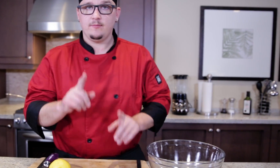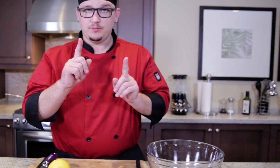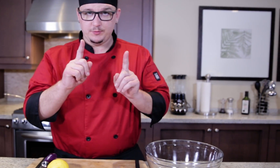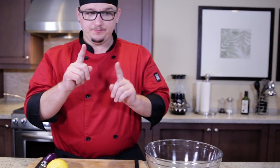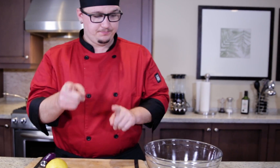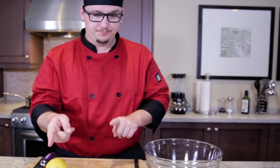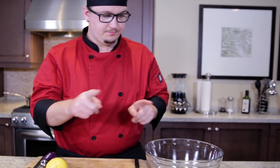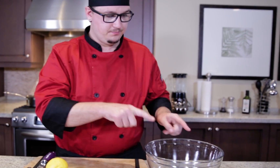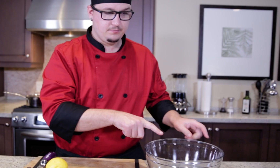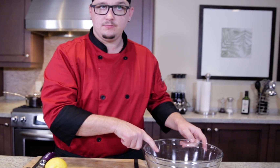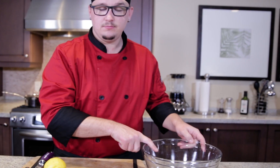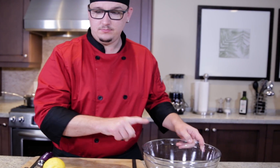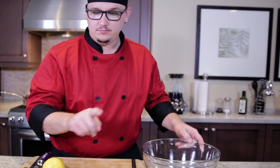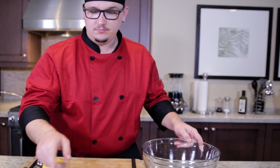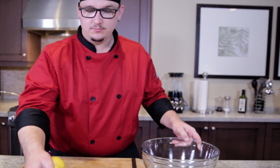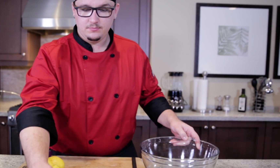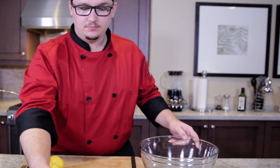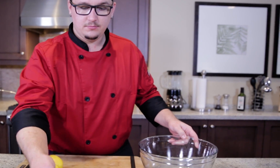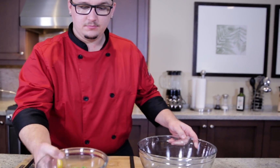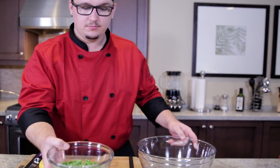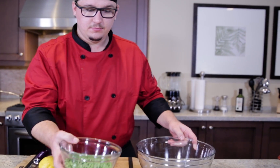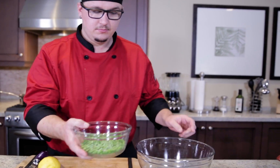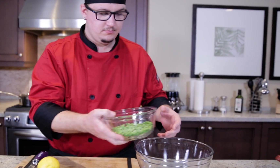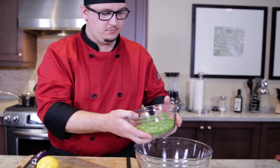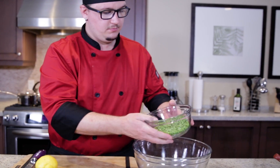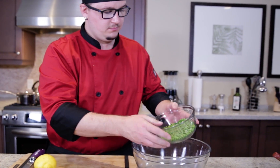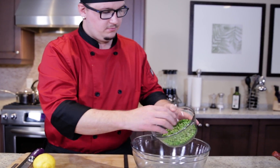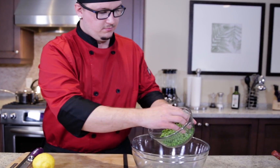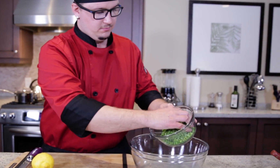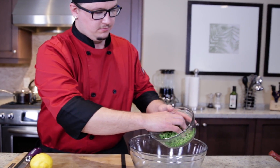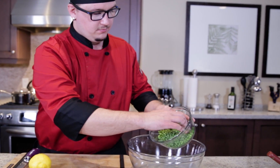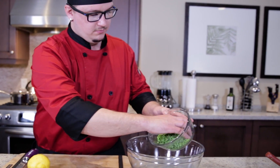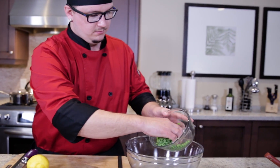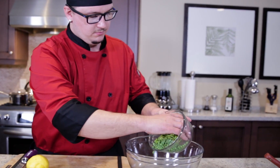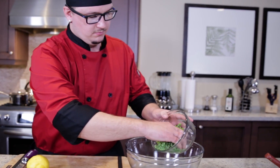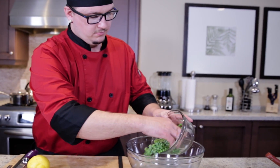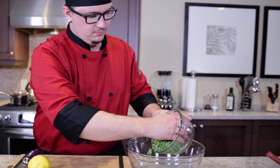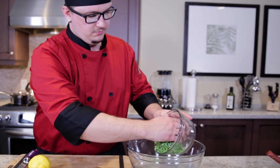First we'll mix these ingredients.